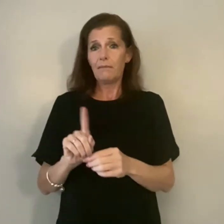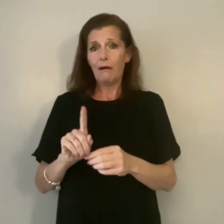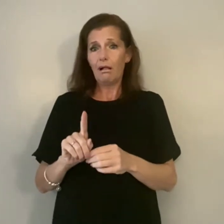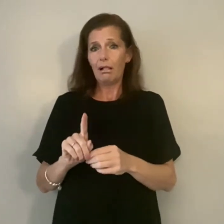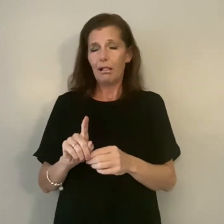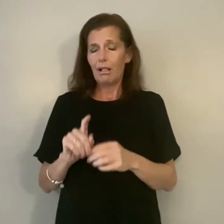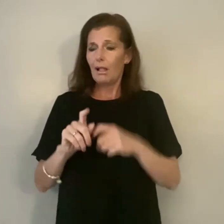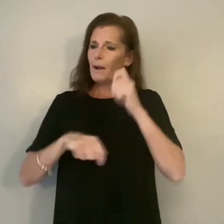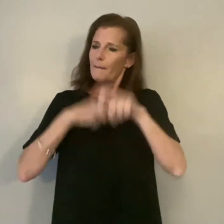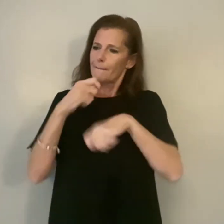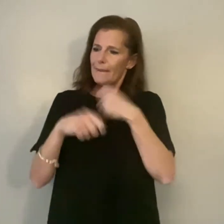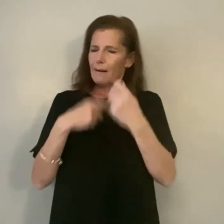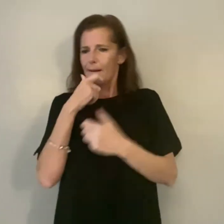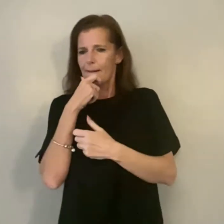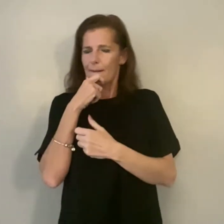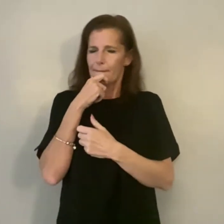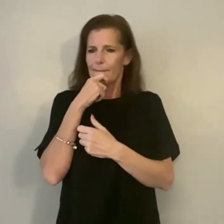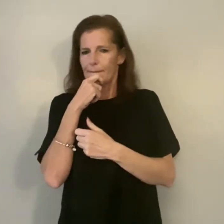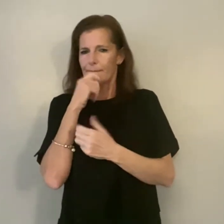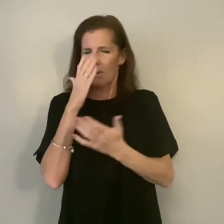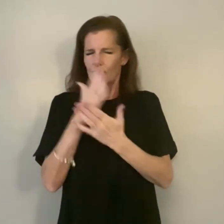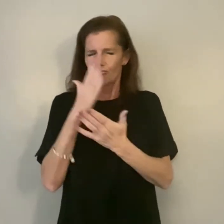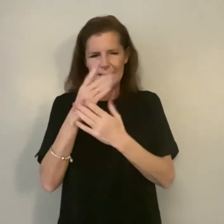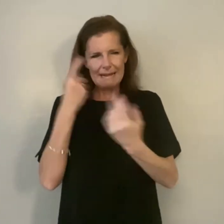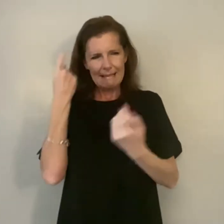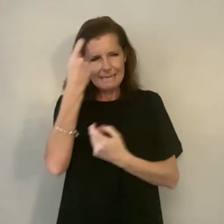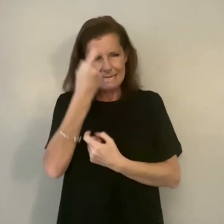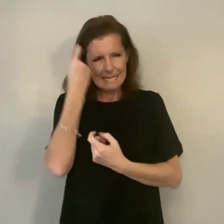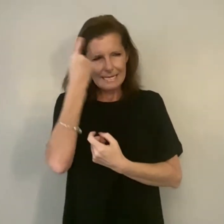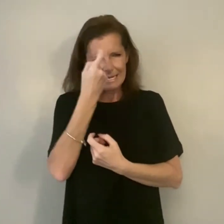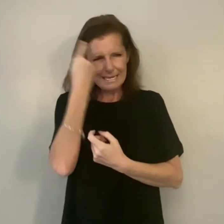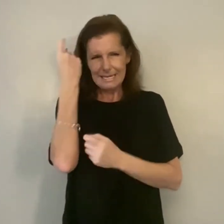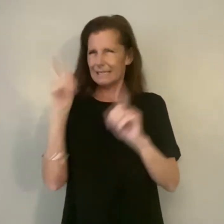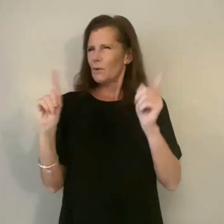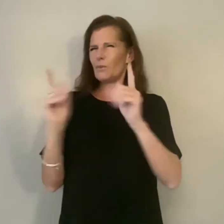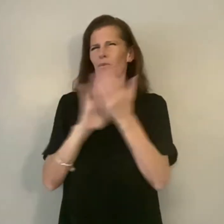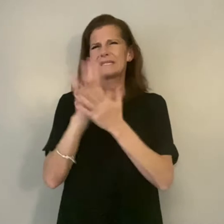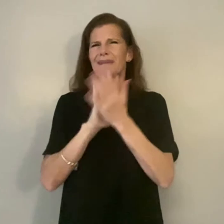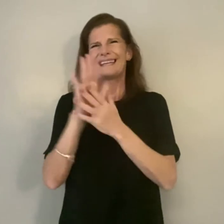from its inception, it gave us the opportunity to really interrogate what we mean by that.